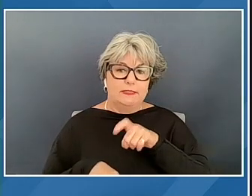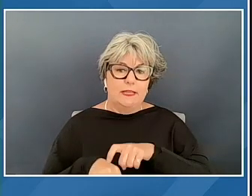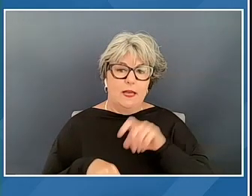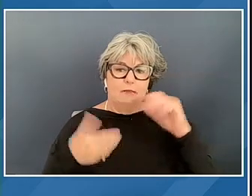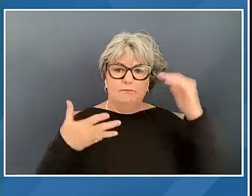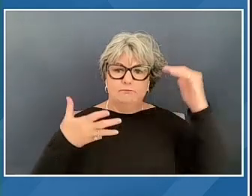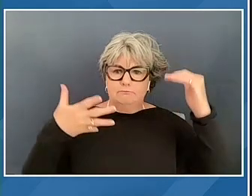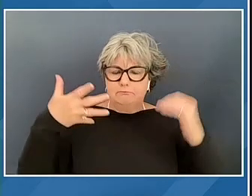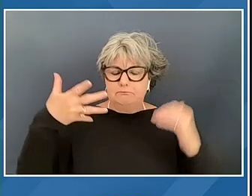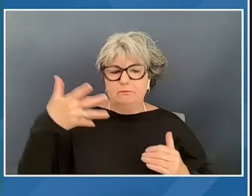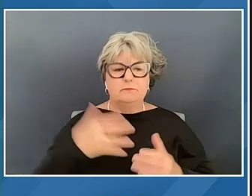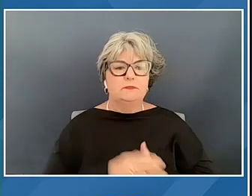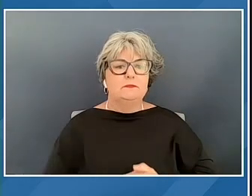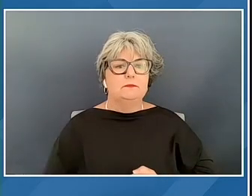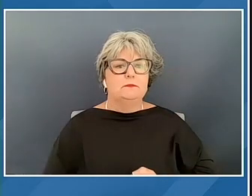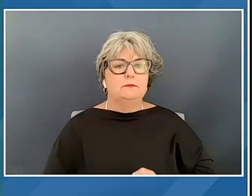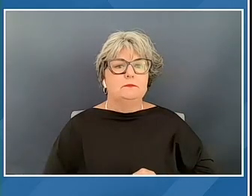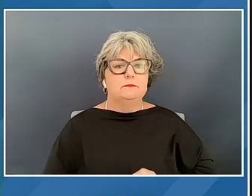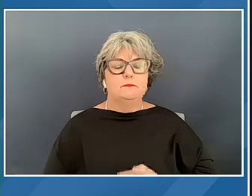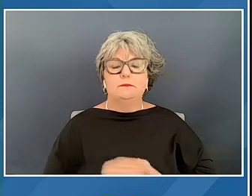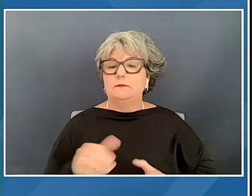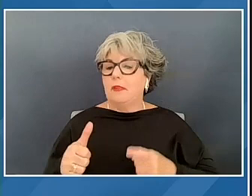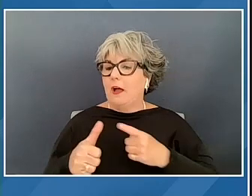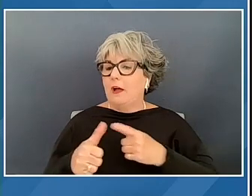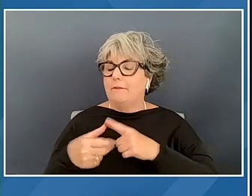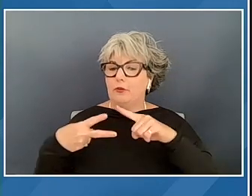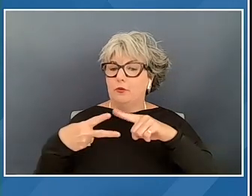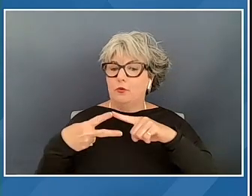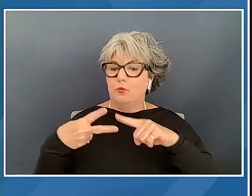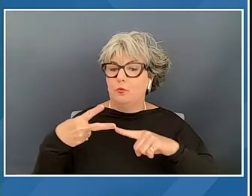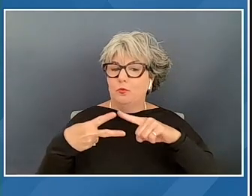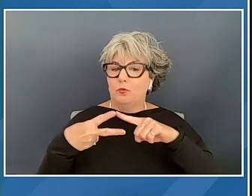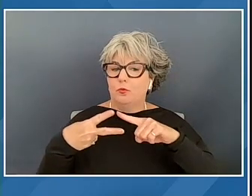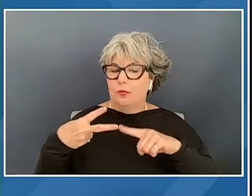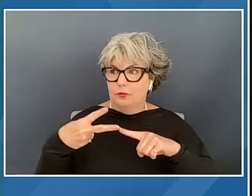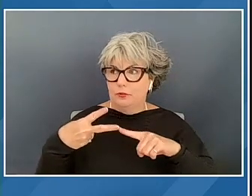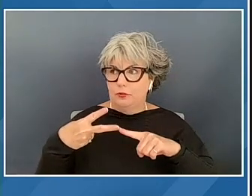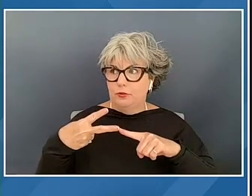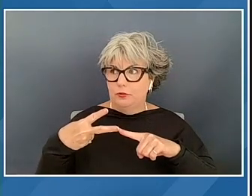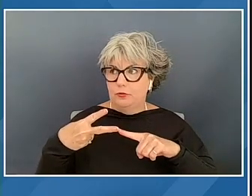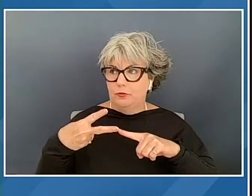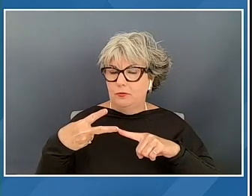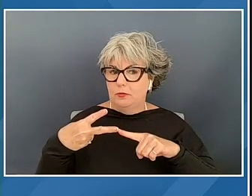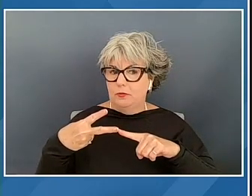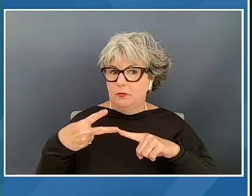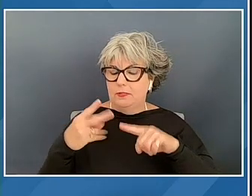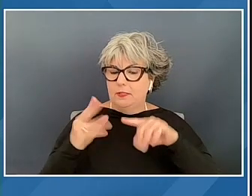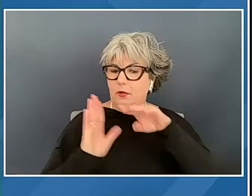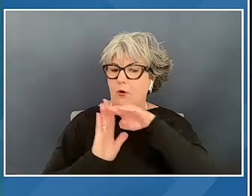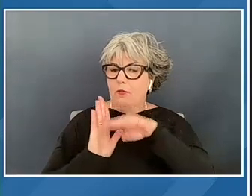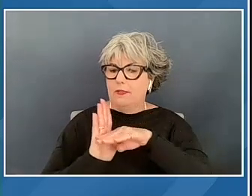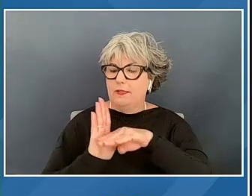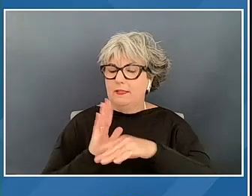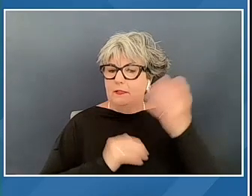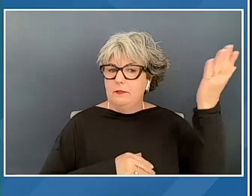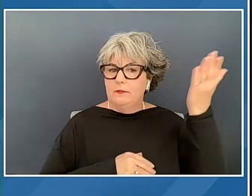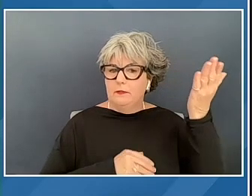So our first two participants who are on the list to speak are in the waiting room.